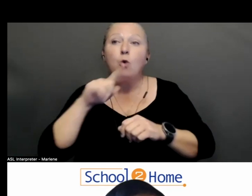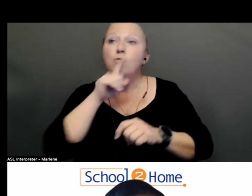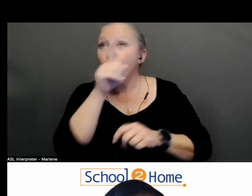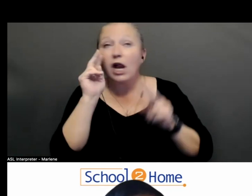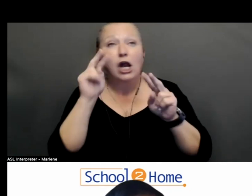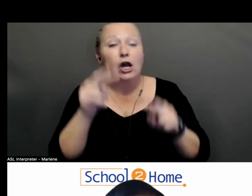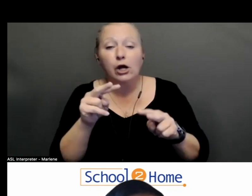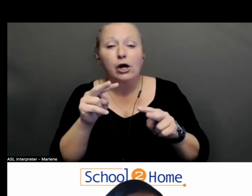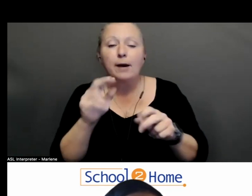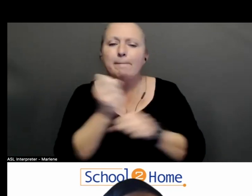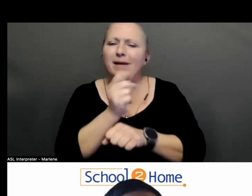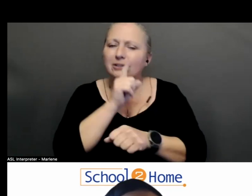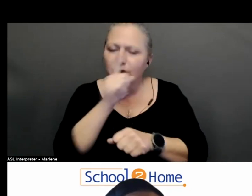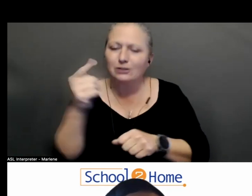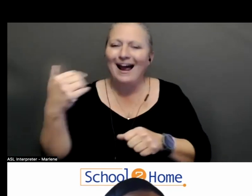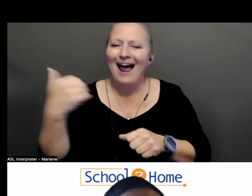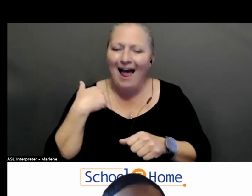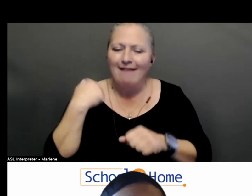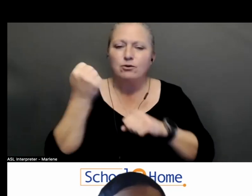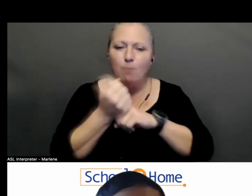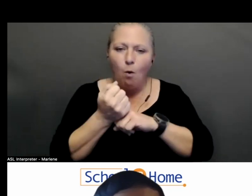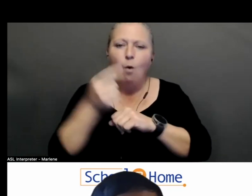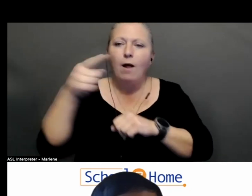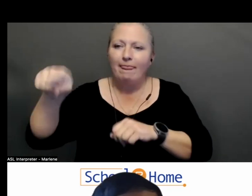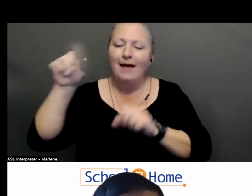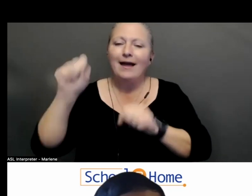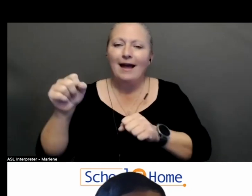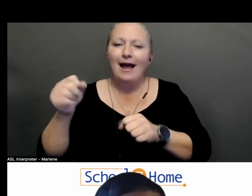you know making sure that we have the support so they could take it to the next level because